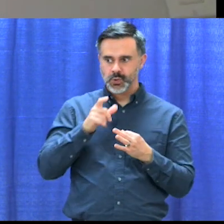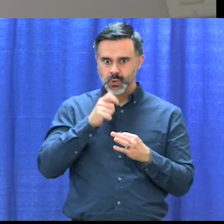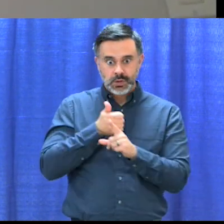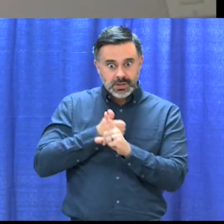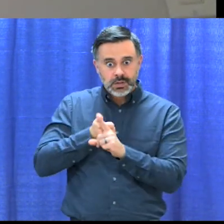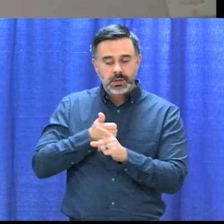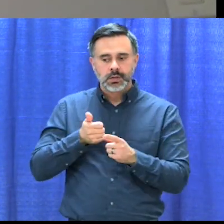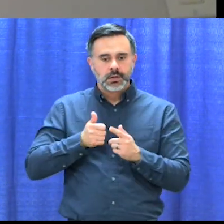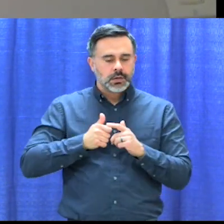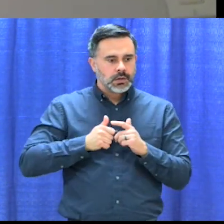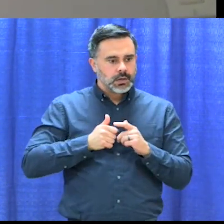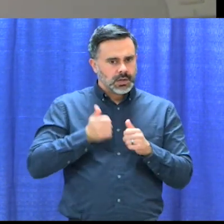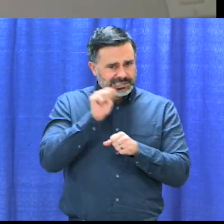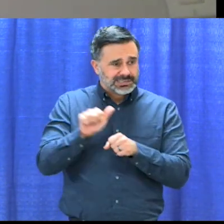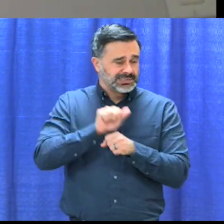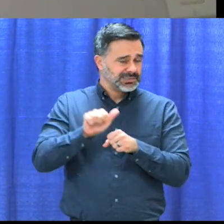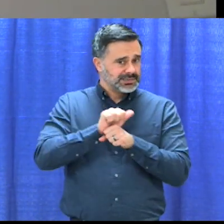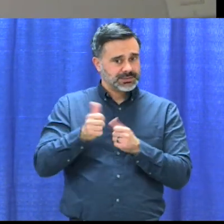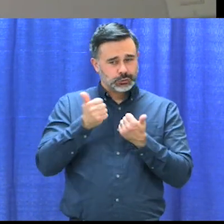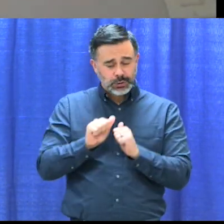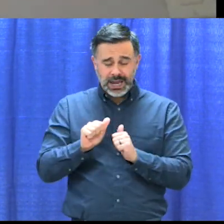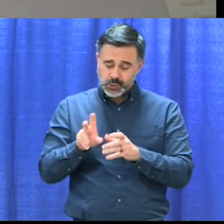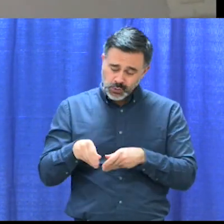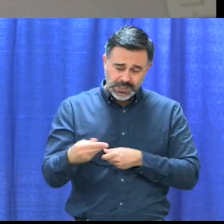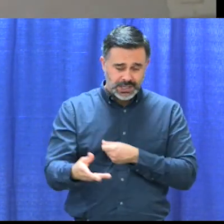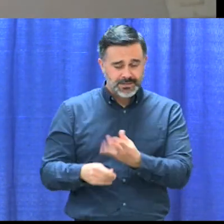families and their children and to make sure that they get everything they need.